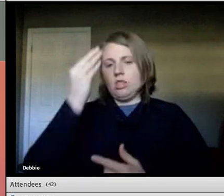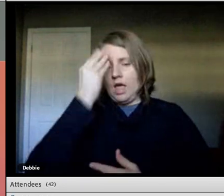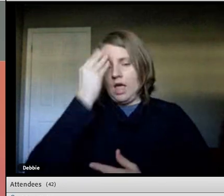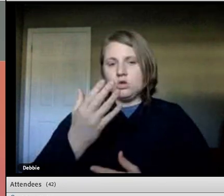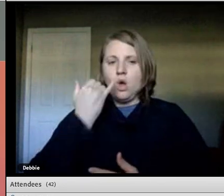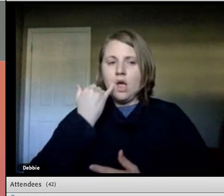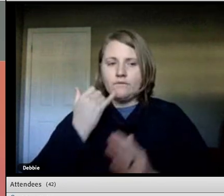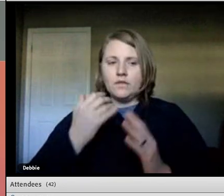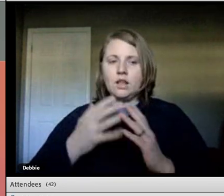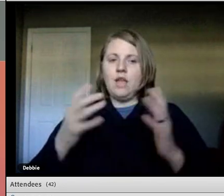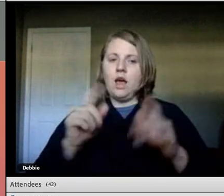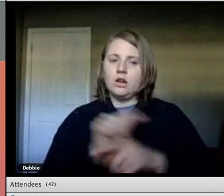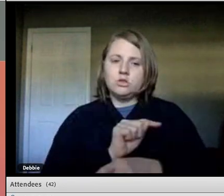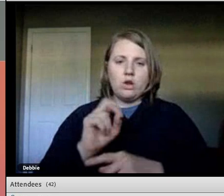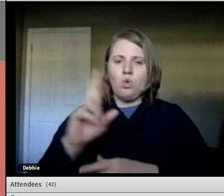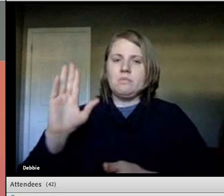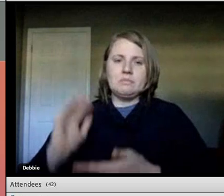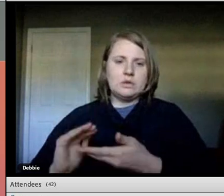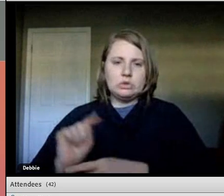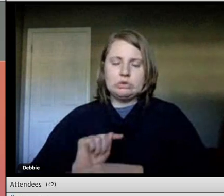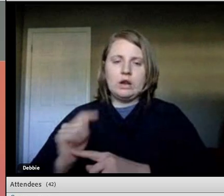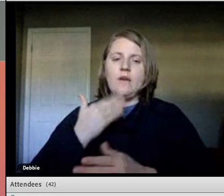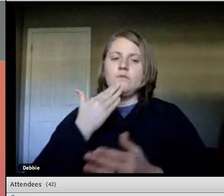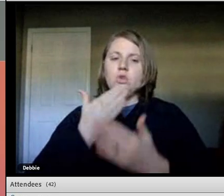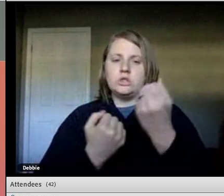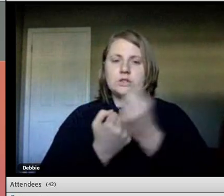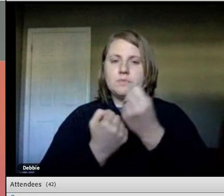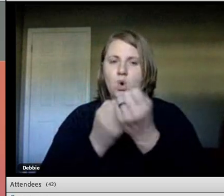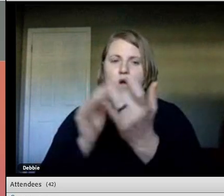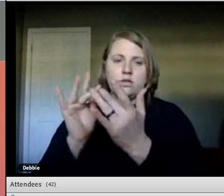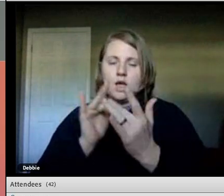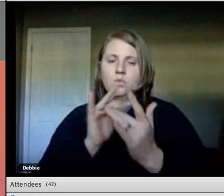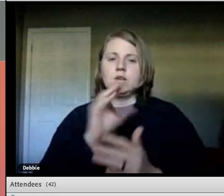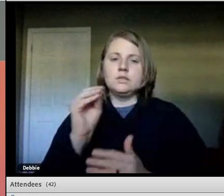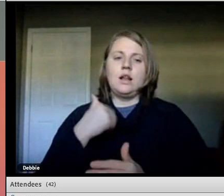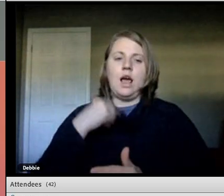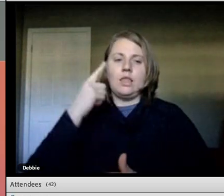out there in the public, and I feel like they benefit us as whole.